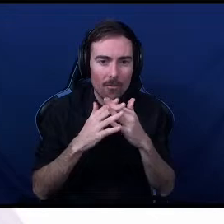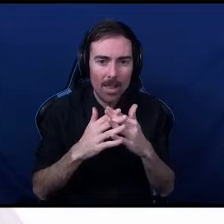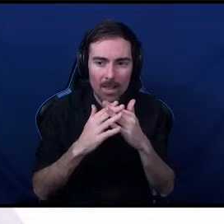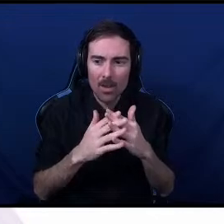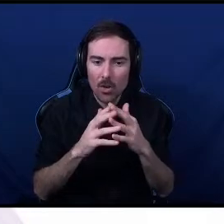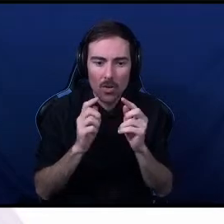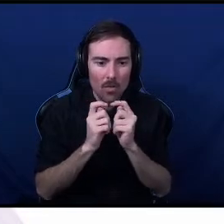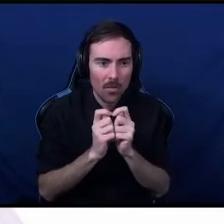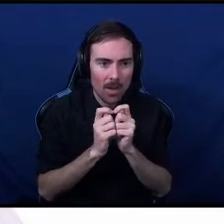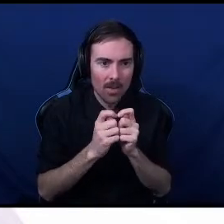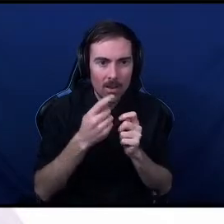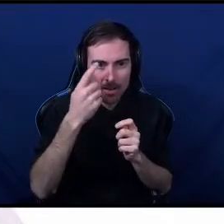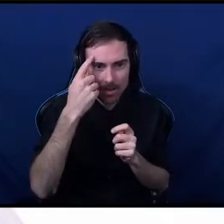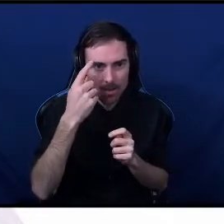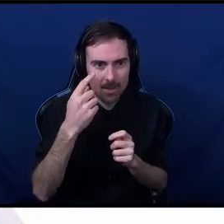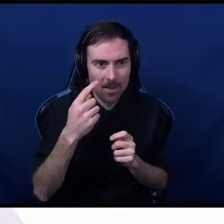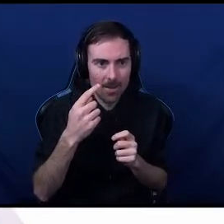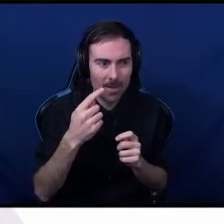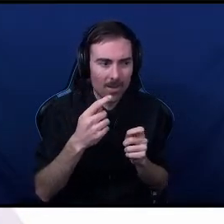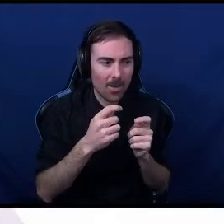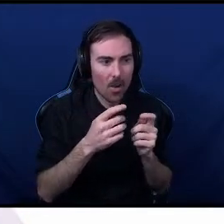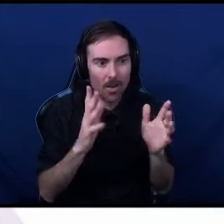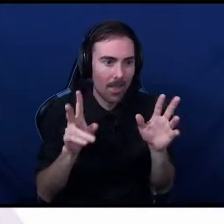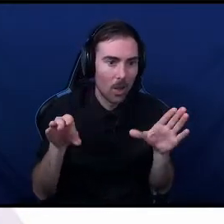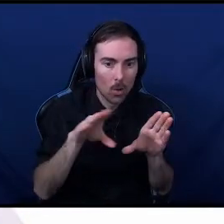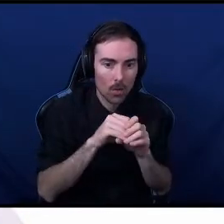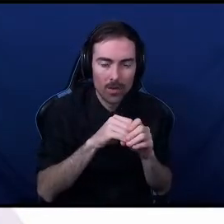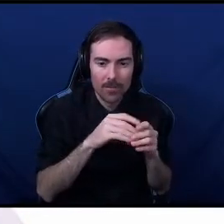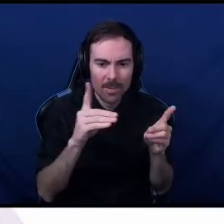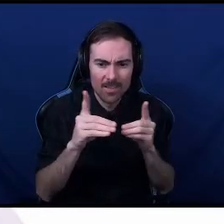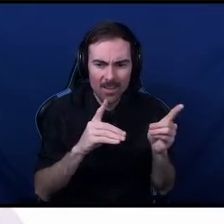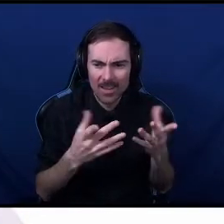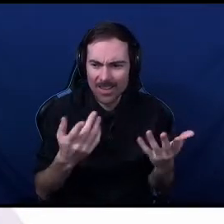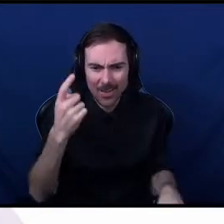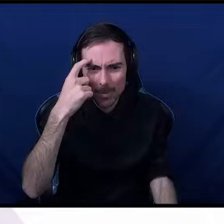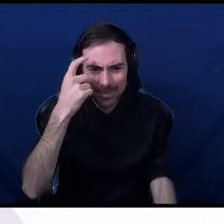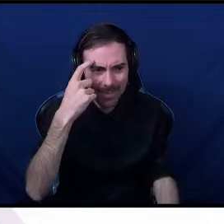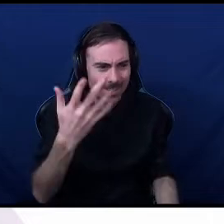just like, it's common sense. And I think that's why, like, whenever I like talk to people, or I start to talk about the